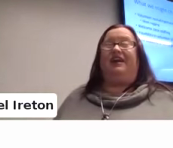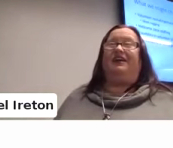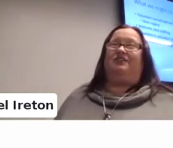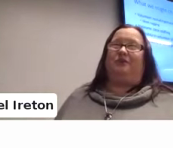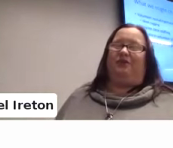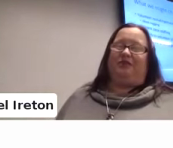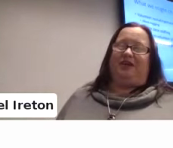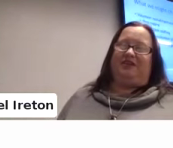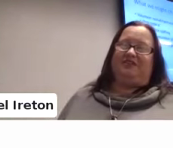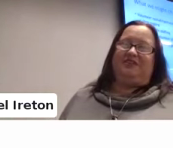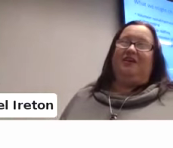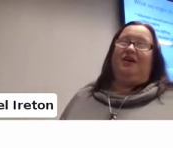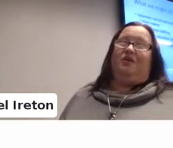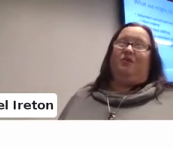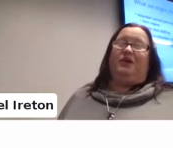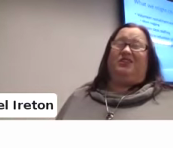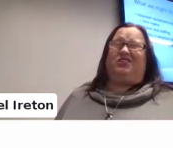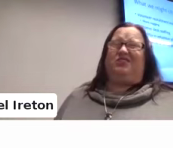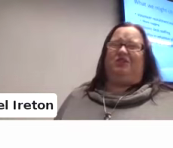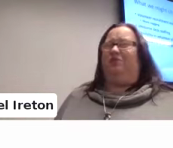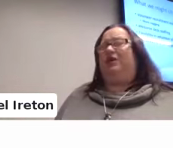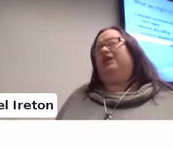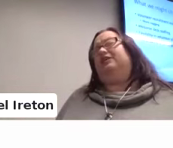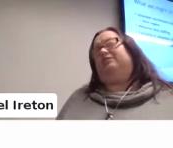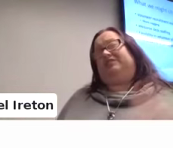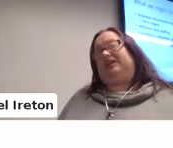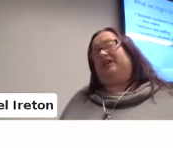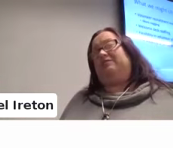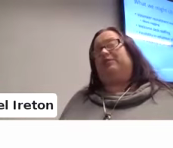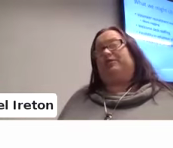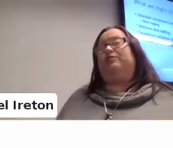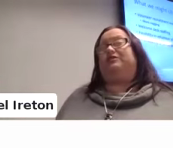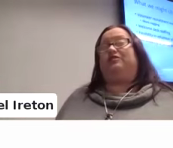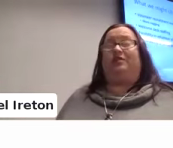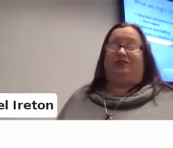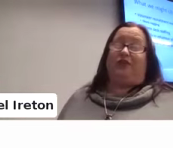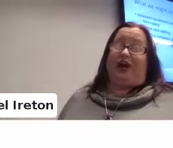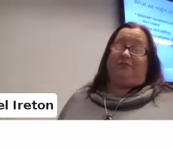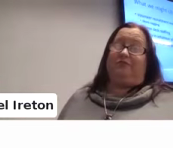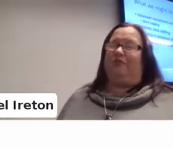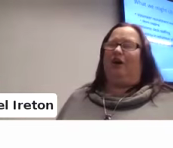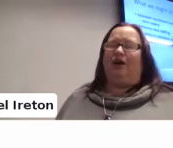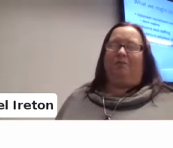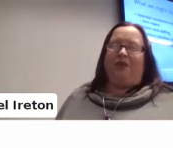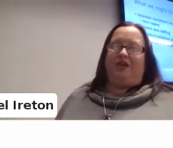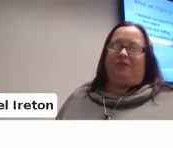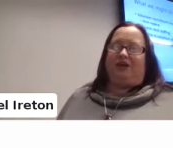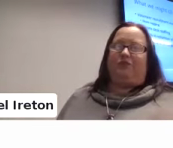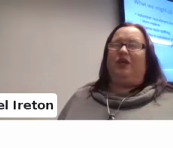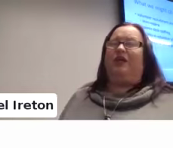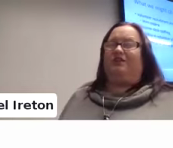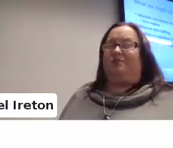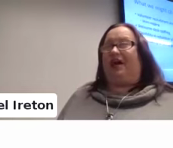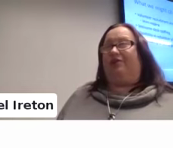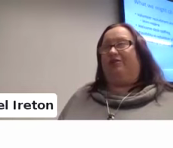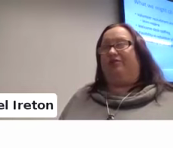You got to nag your volunteers.